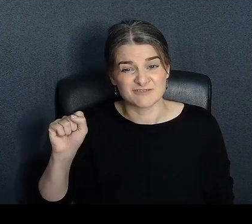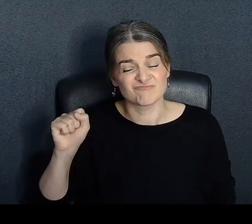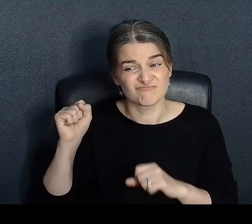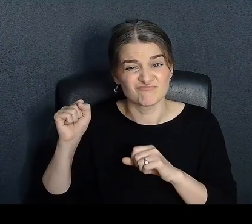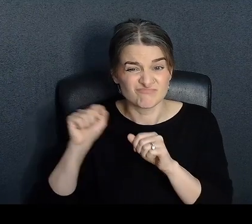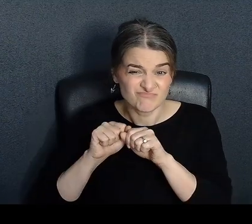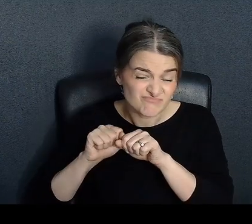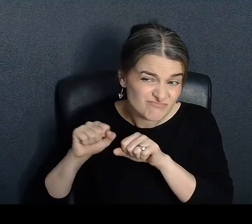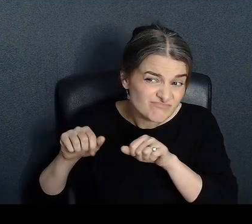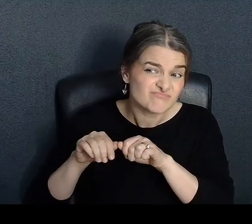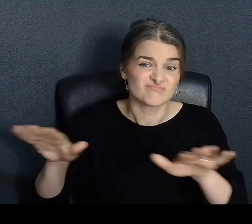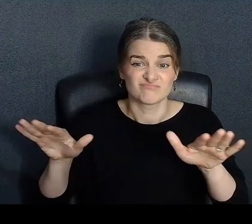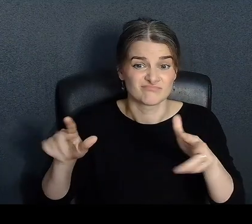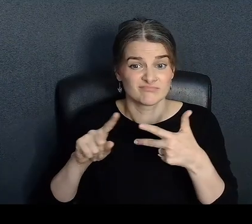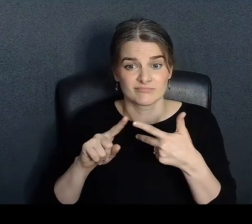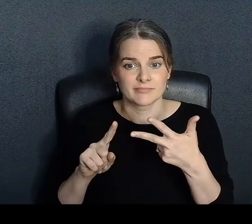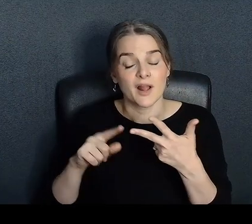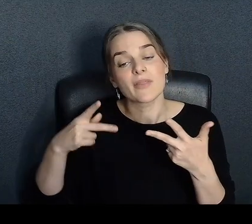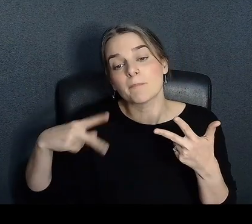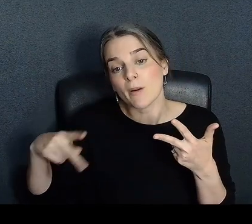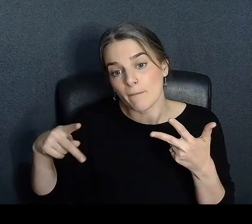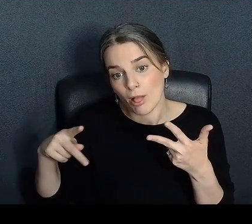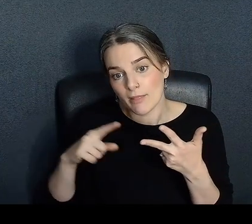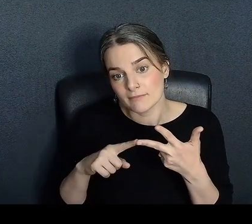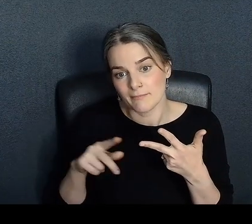And then there's also purple. So P is for purple.